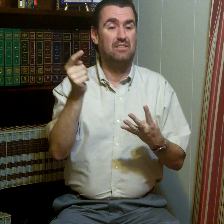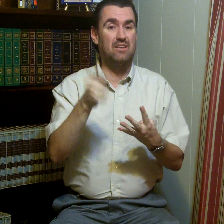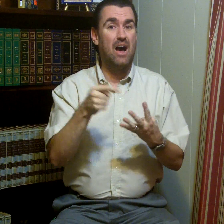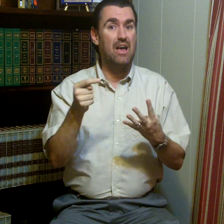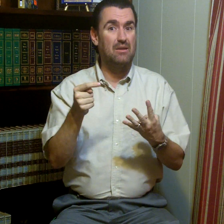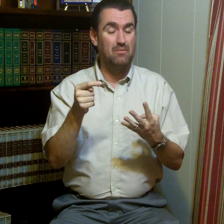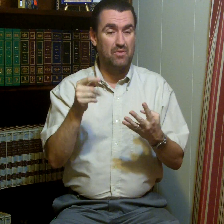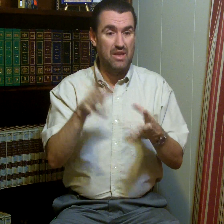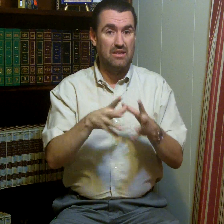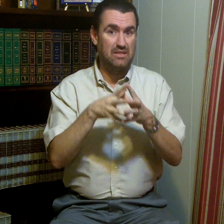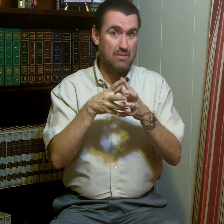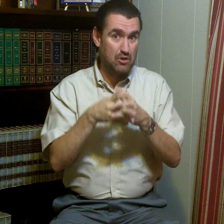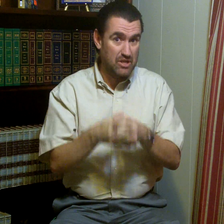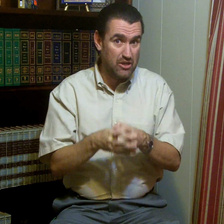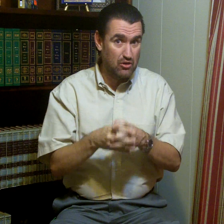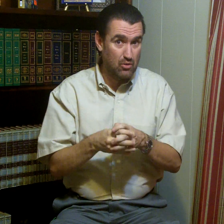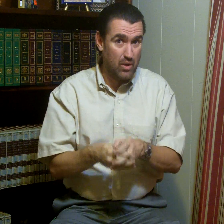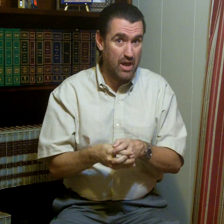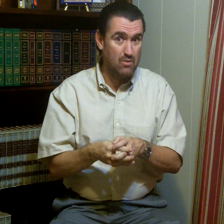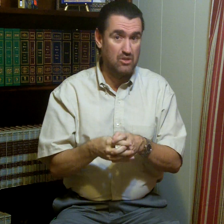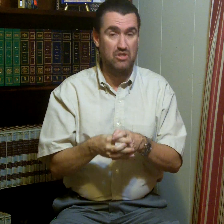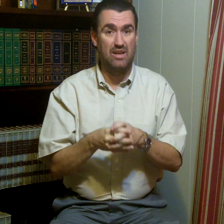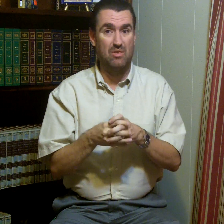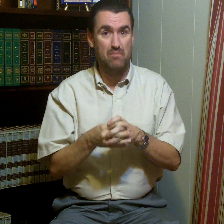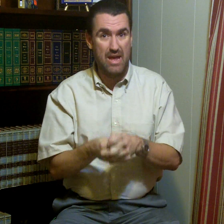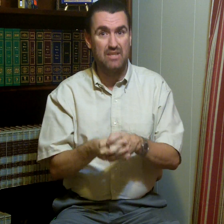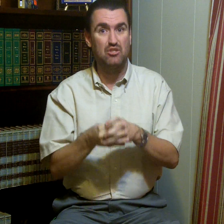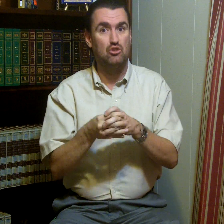to sign things a particular way which is like the base